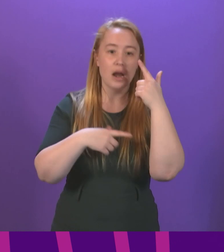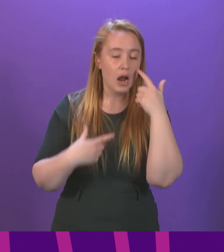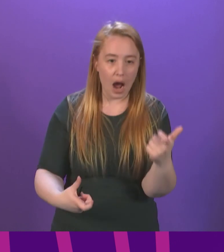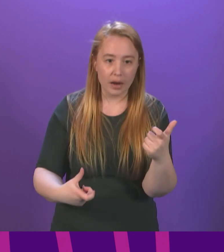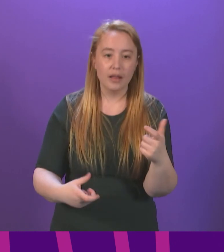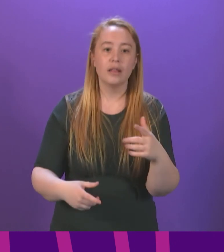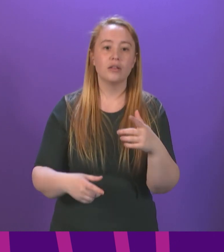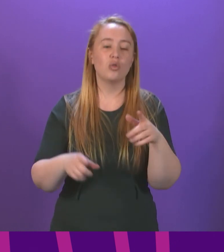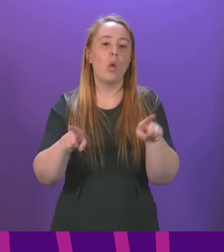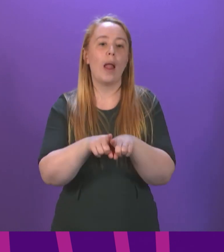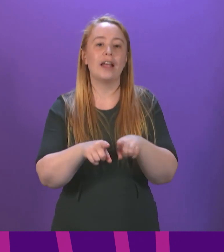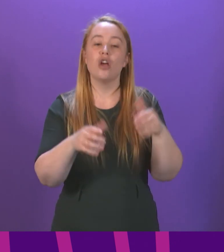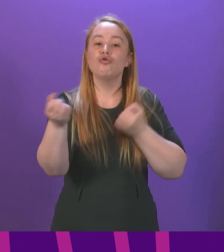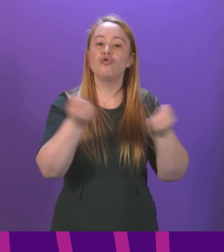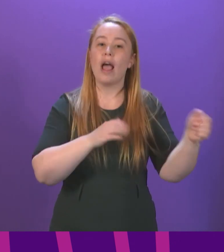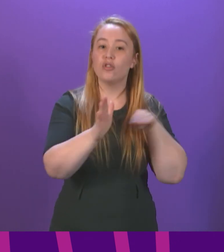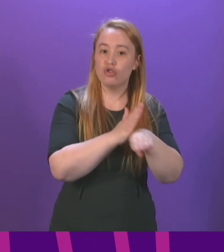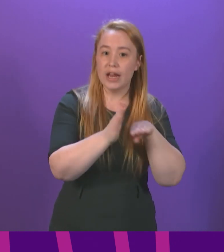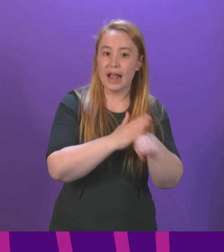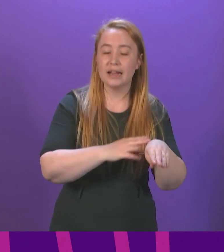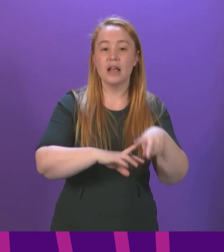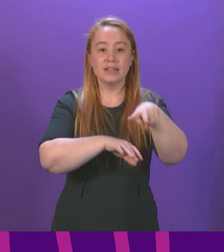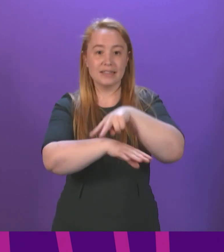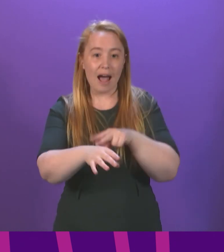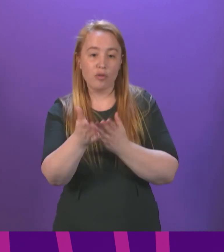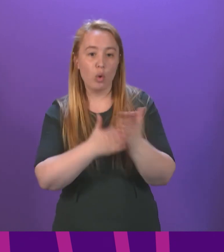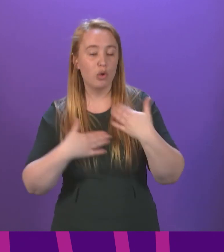areas such as driver training and staff who carry out wellbeing assessments.